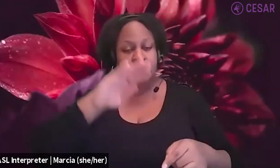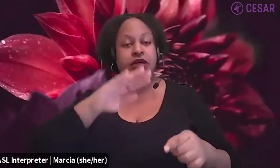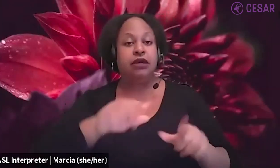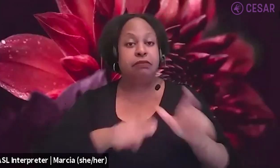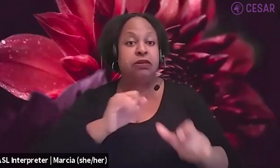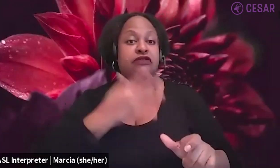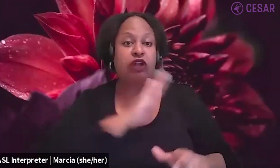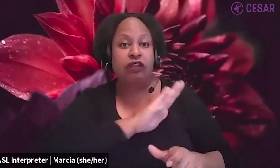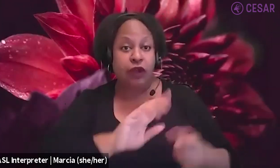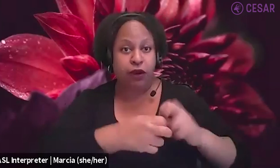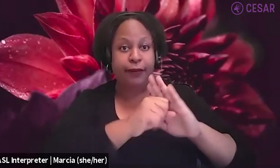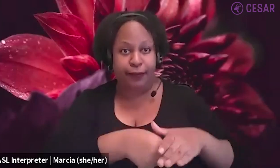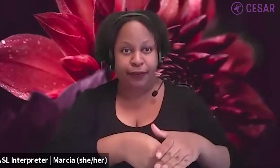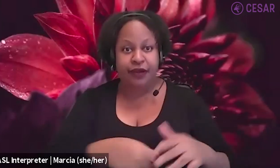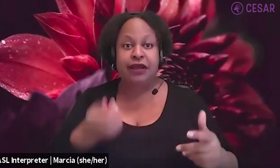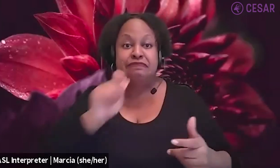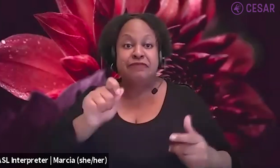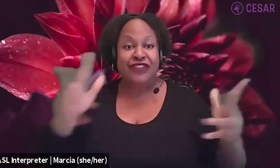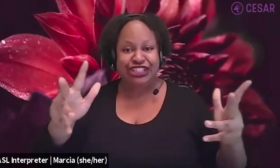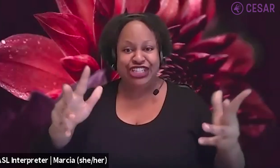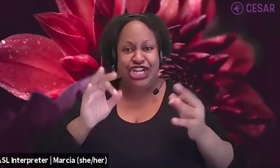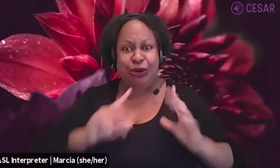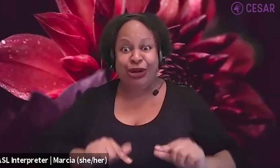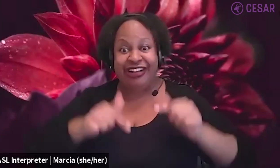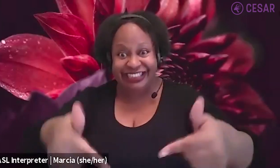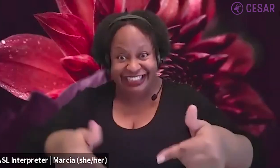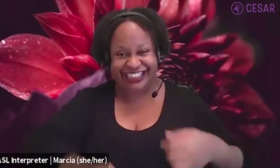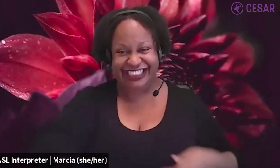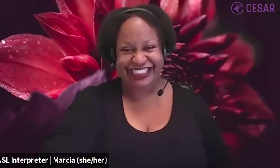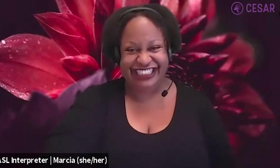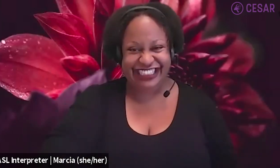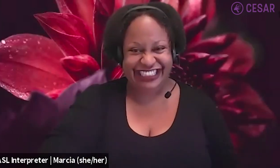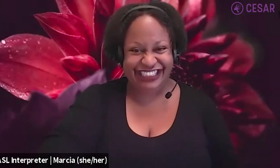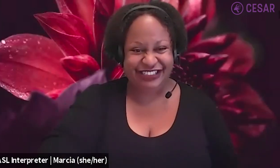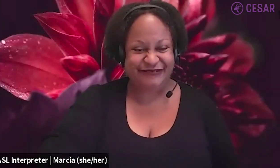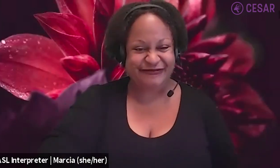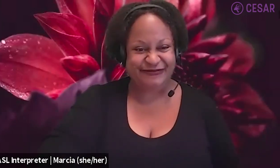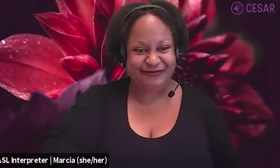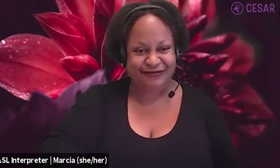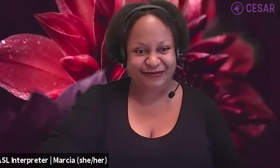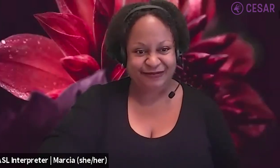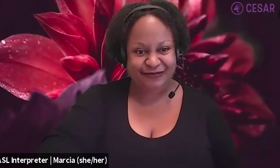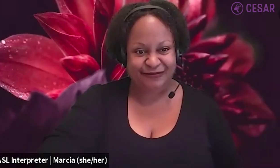I'll end there, I think. Thank you very much Roberta for that and and just so you